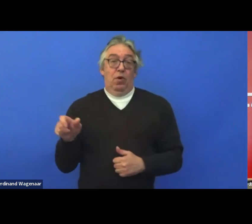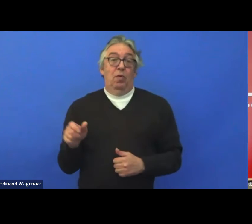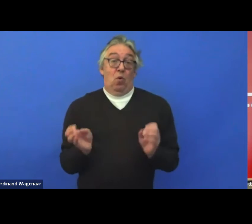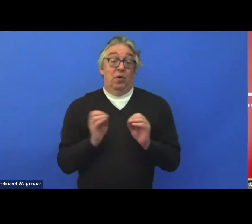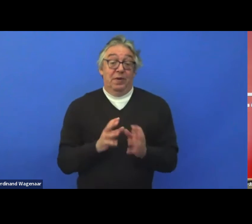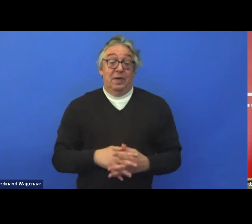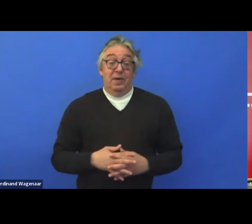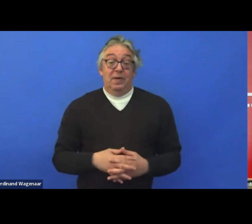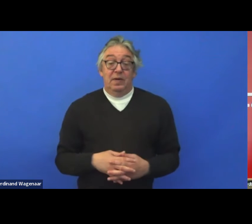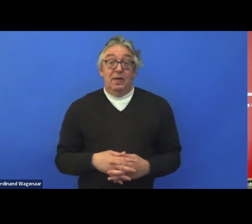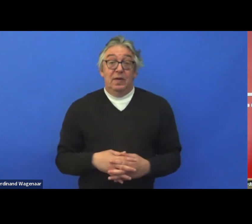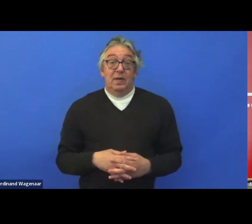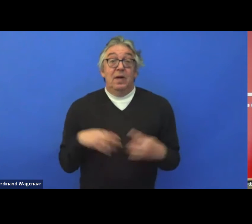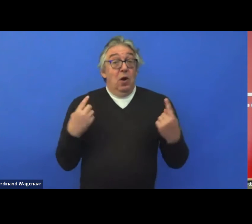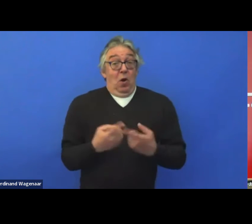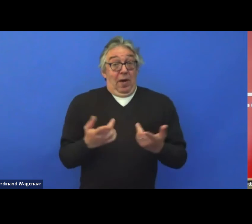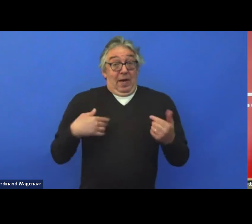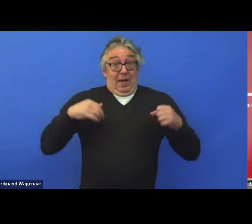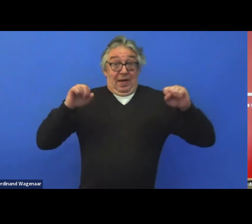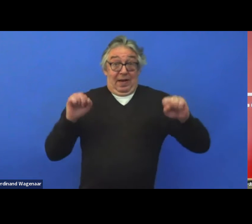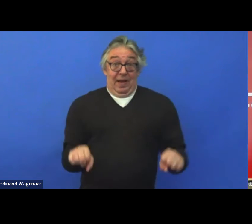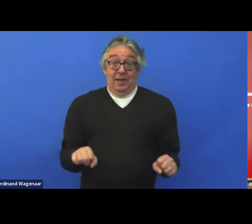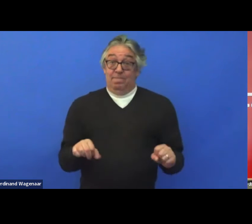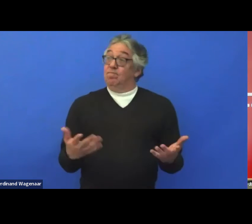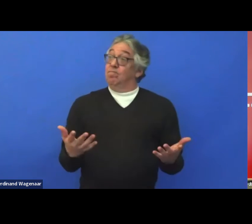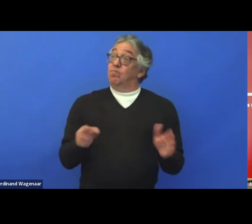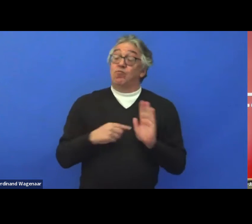Through this project, we've been able to launch the KBDM Network